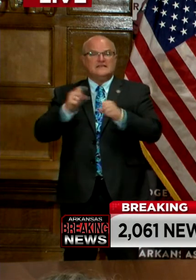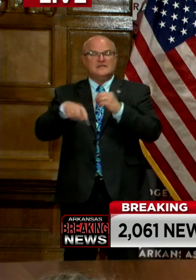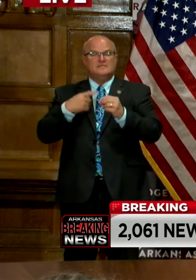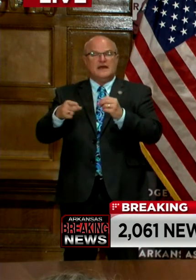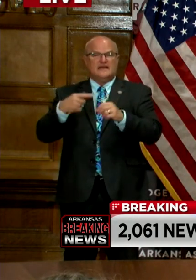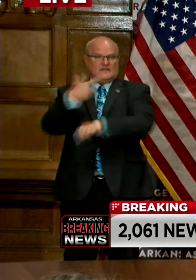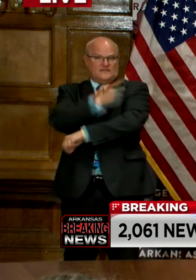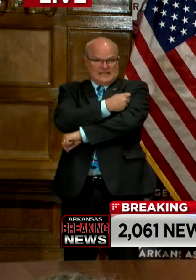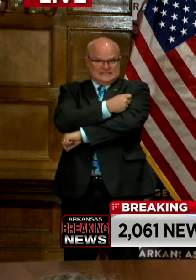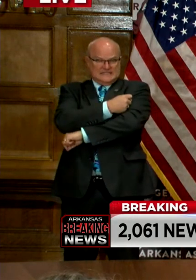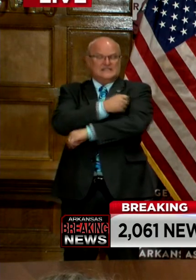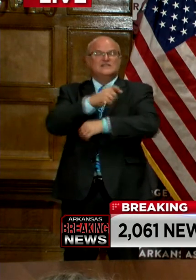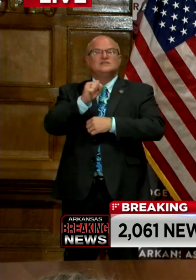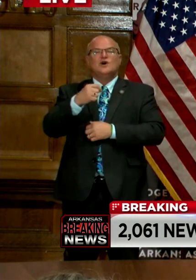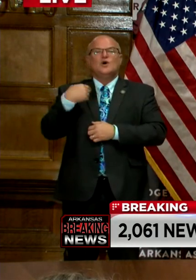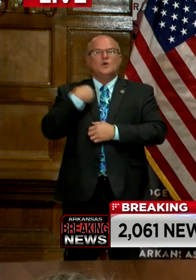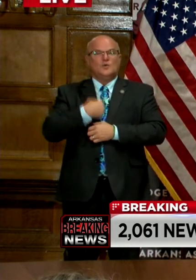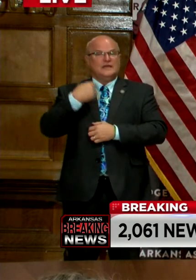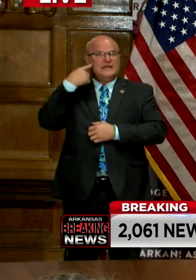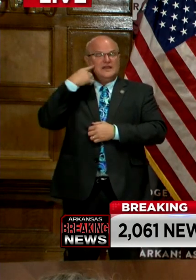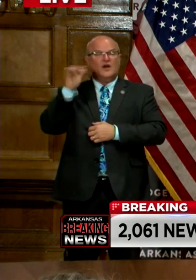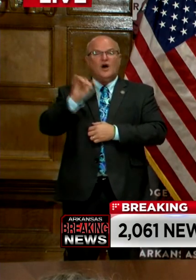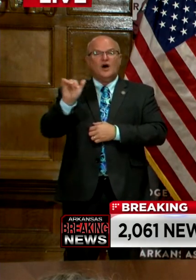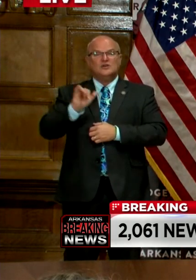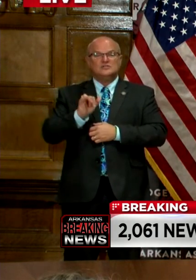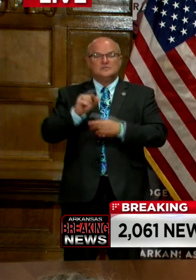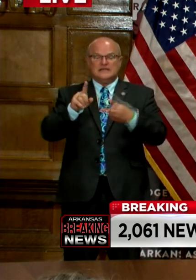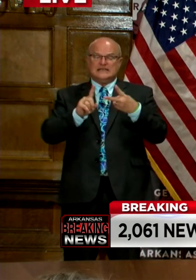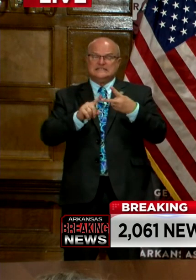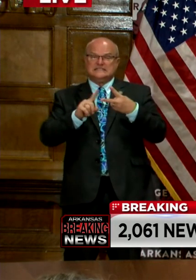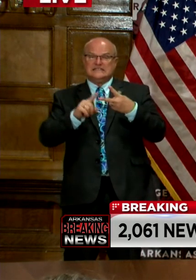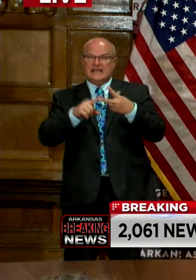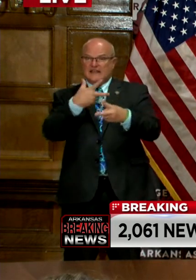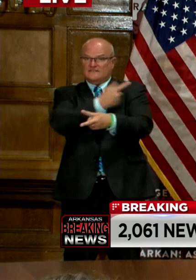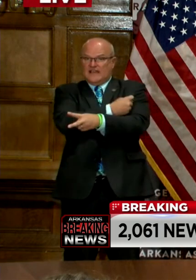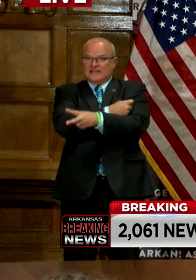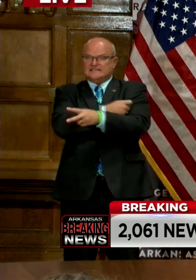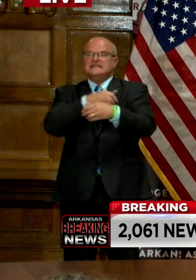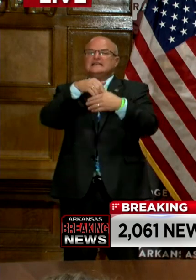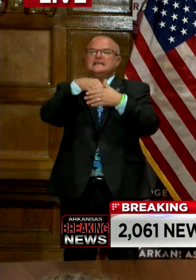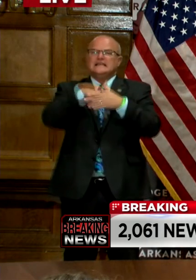F.D.A. TO MAKE AN ADJUDICATION OF THE EFFICACY AND SAFETY OF THEIR VACCINE.